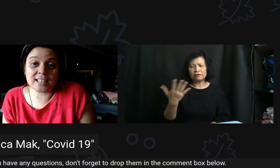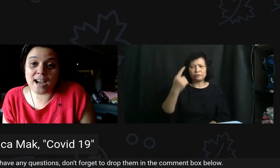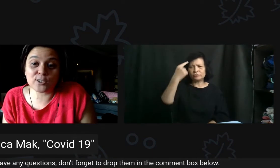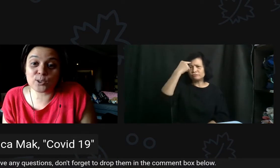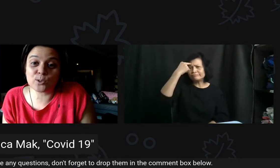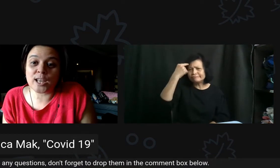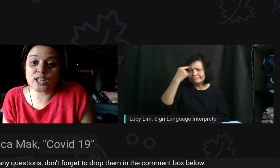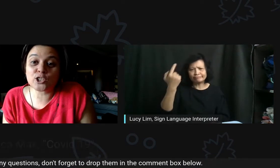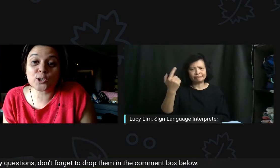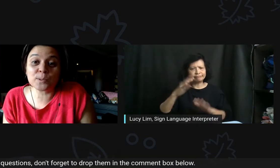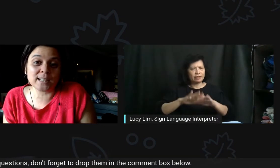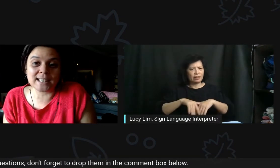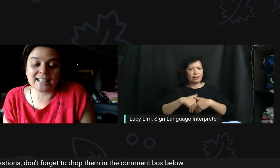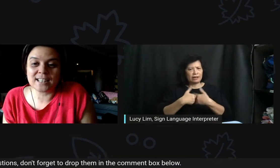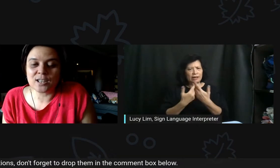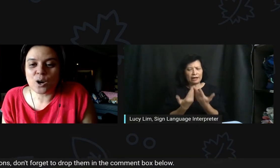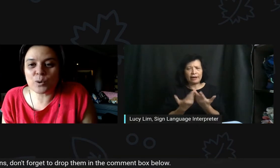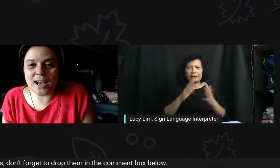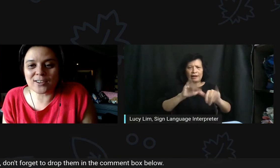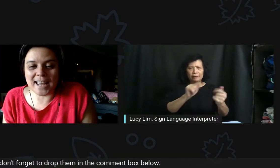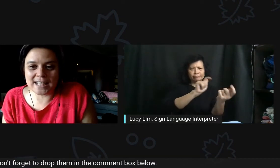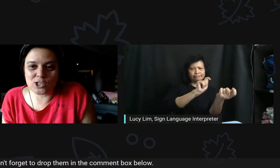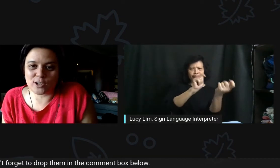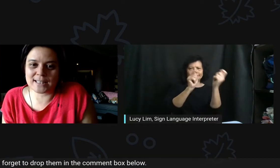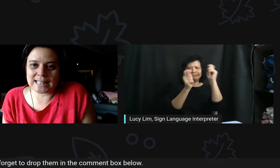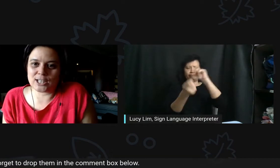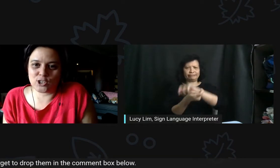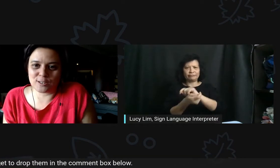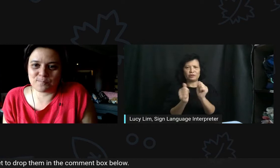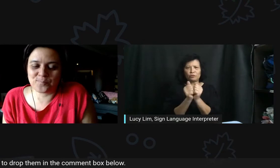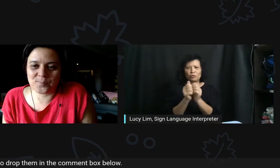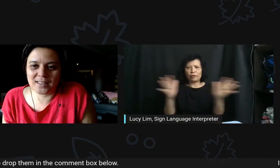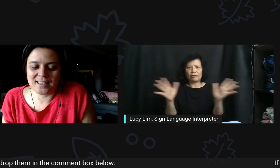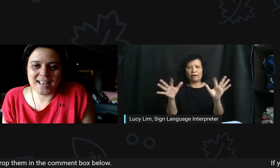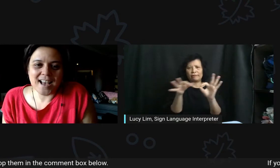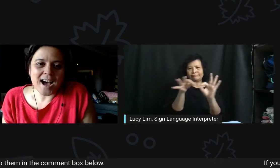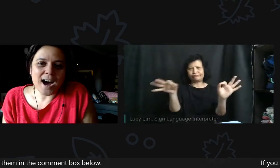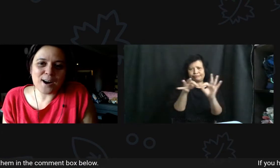how you interpreted it without any translation.